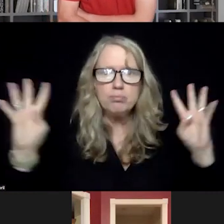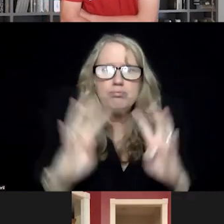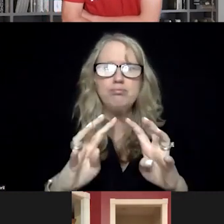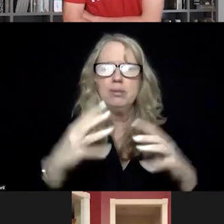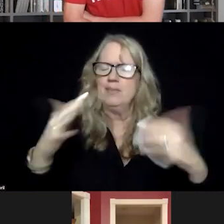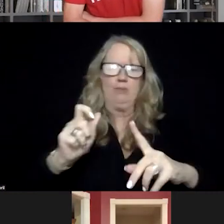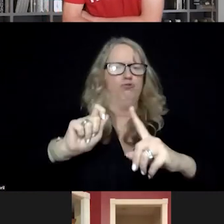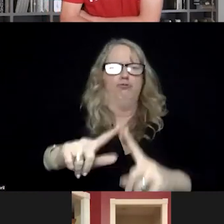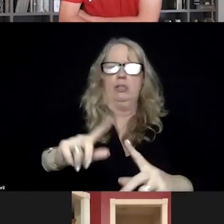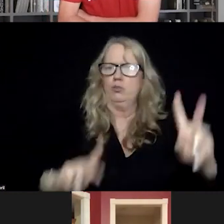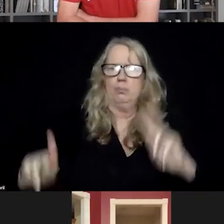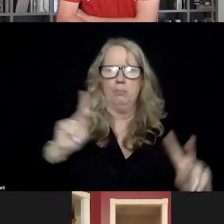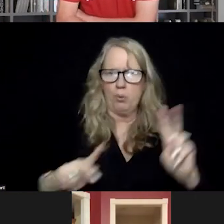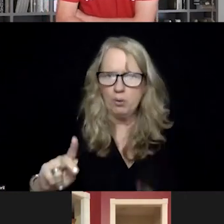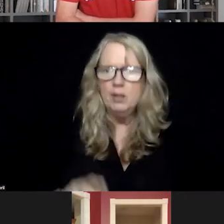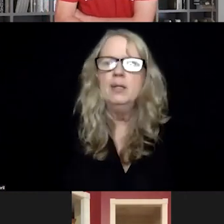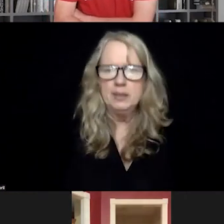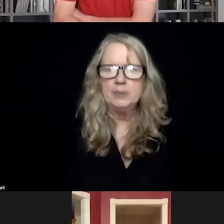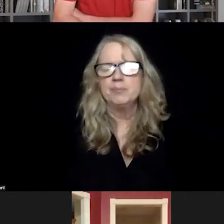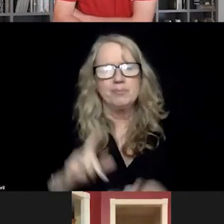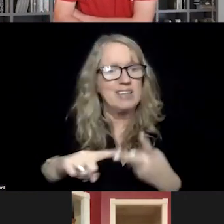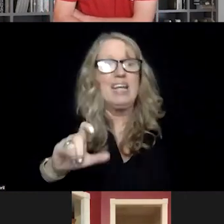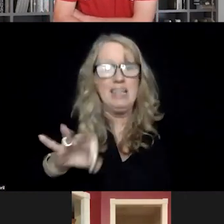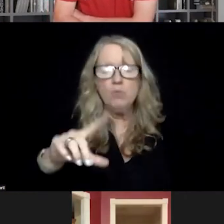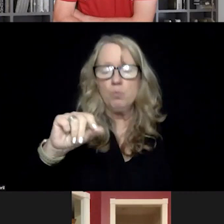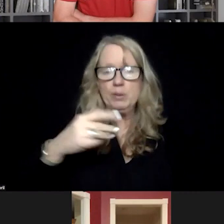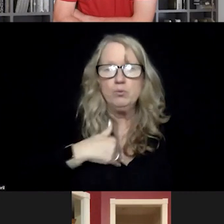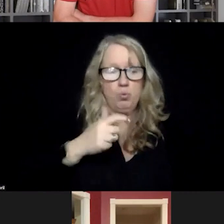PEOPLE. IF WE DO HAVE LAW ENFORCEMENT, LET'S TALK ABOUT THEM